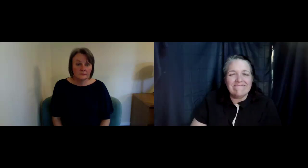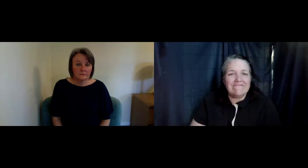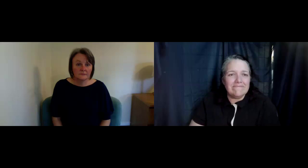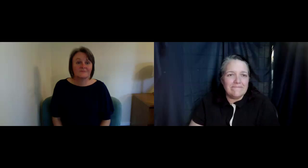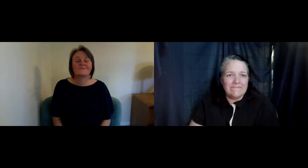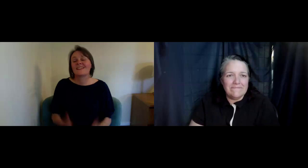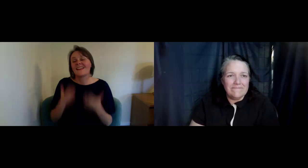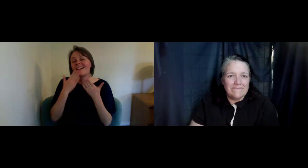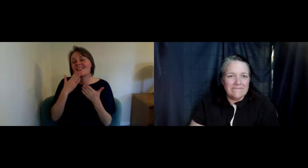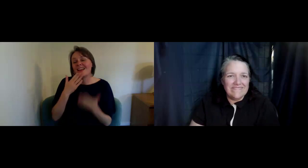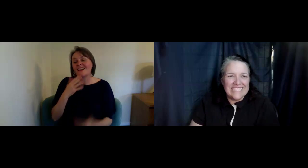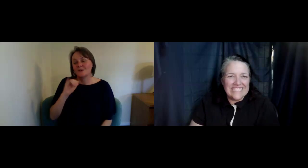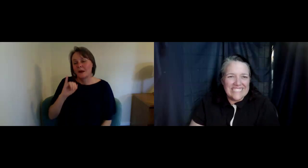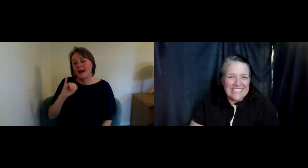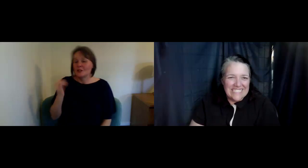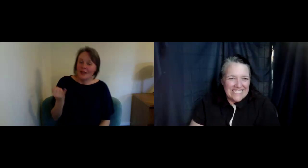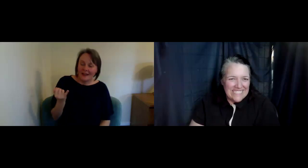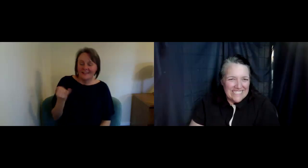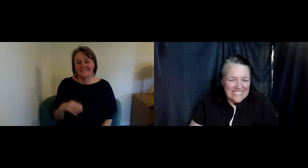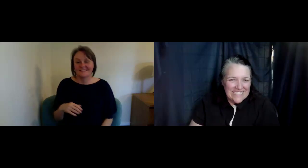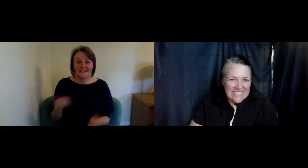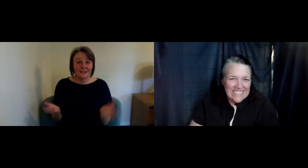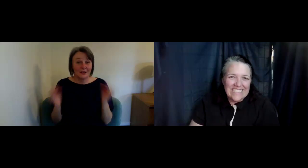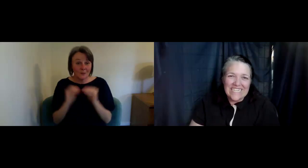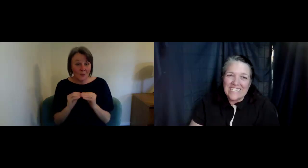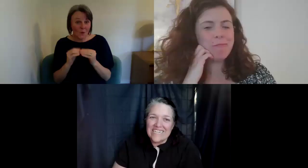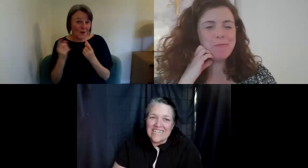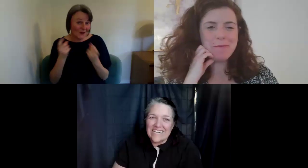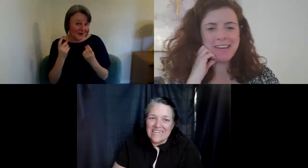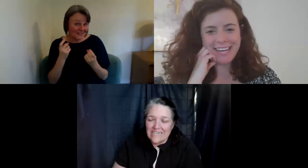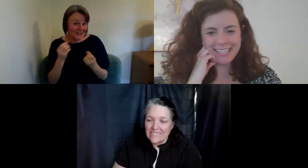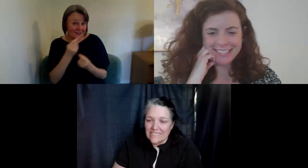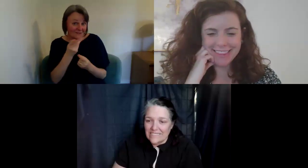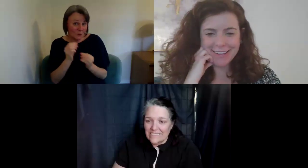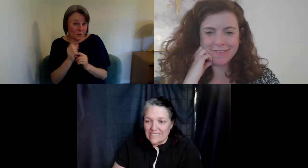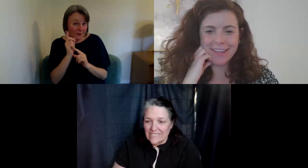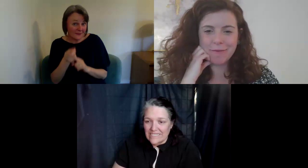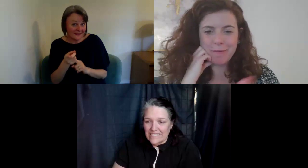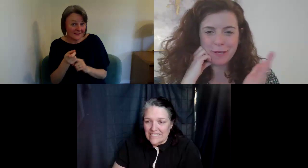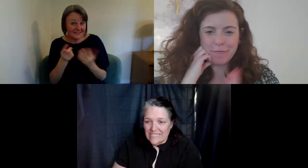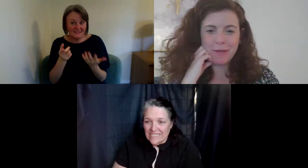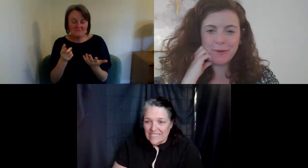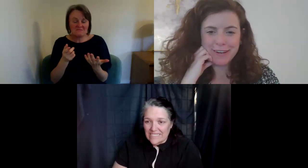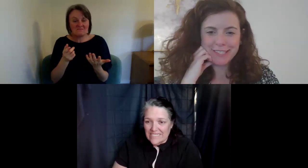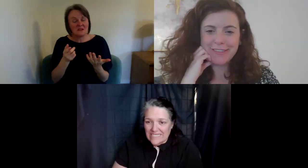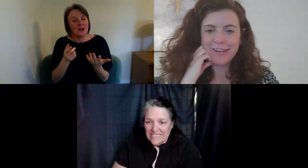Thanks IJ, any other questions? We've got a couple more minutes, not that we won't give people the rest of